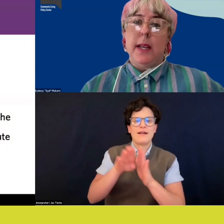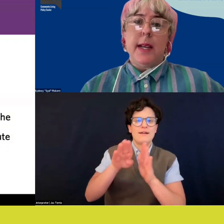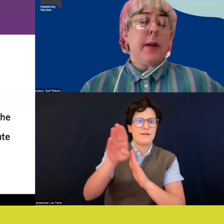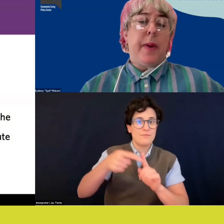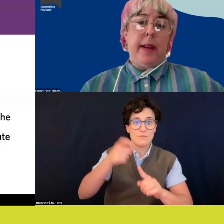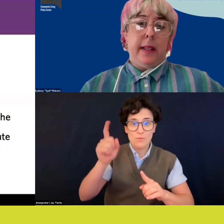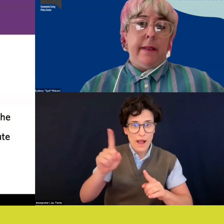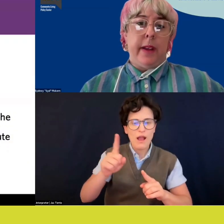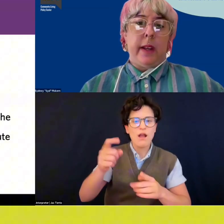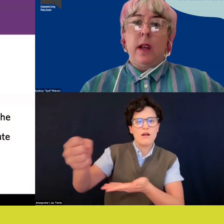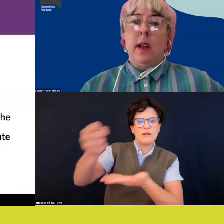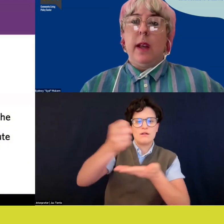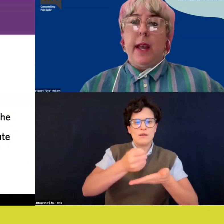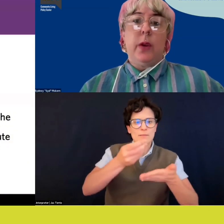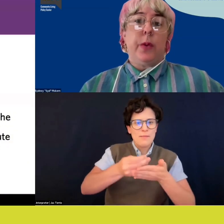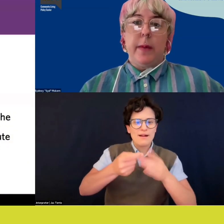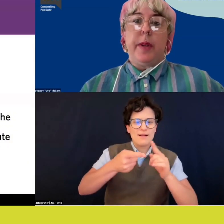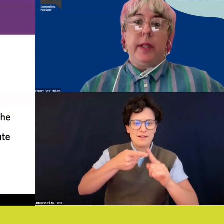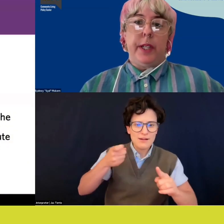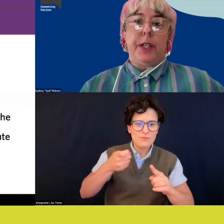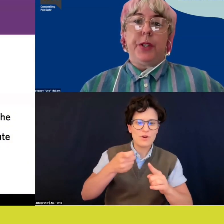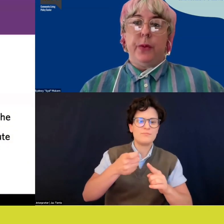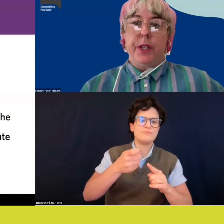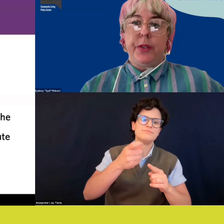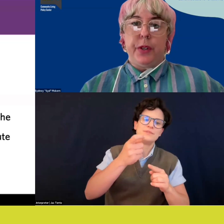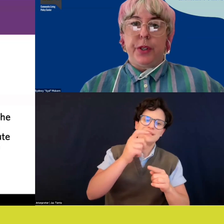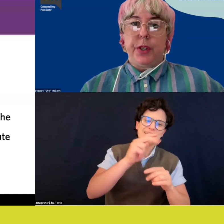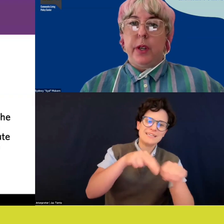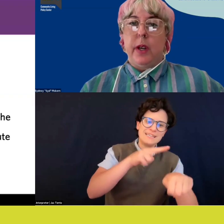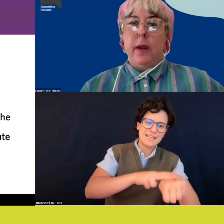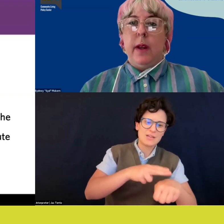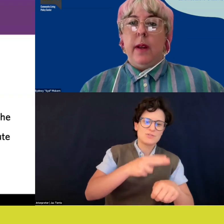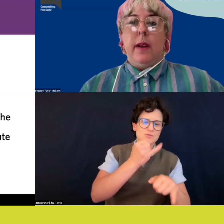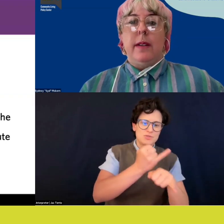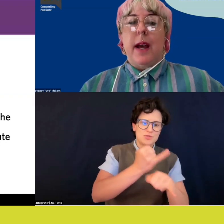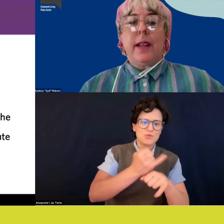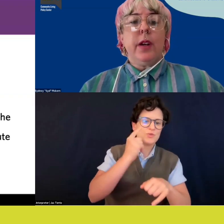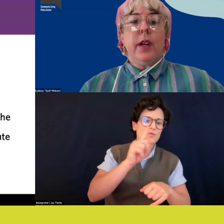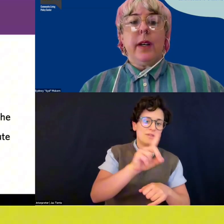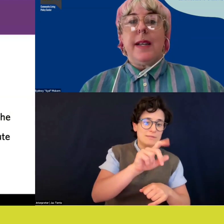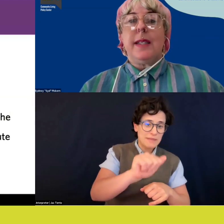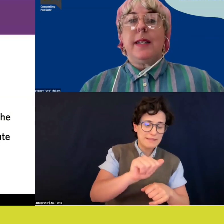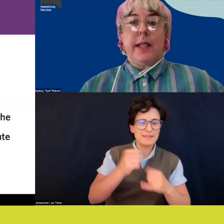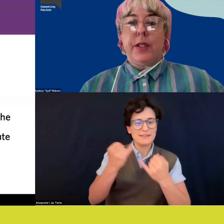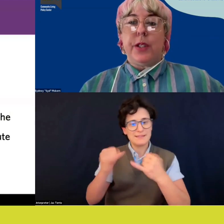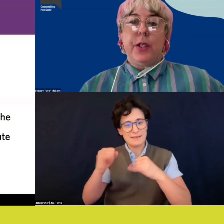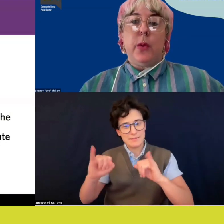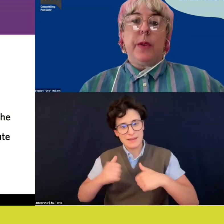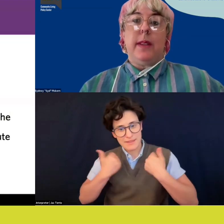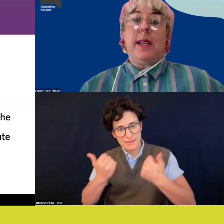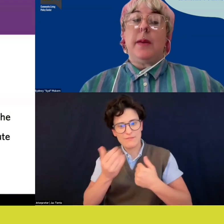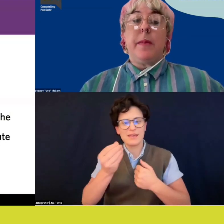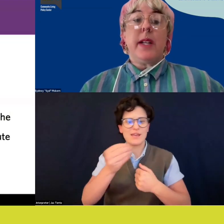Independent Living, and Rehabilitation Research. NIDILRR is an institute within the